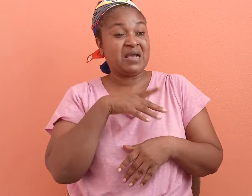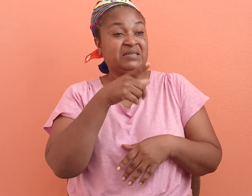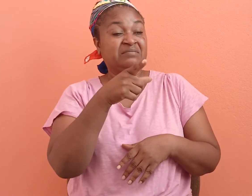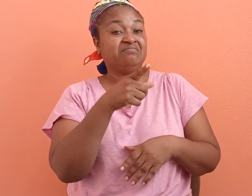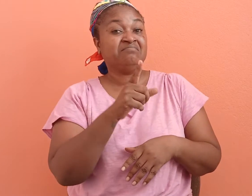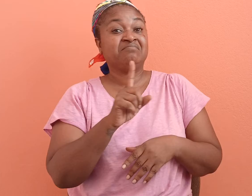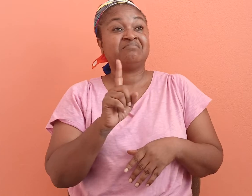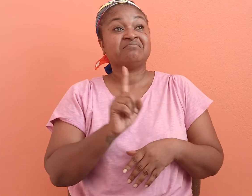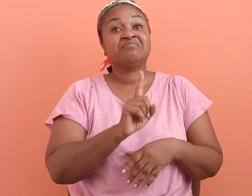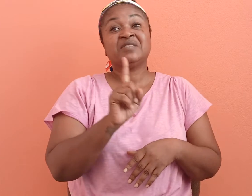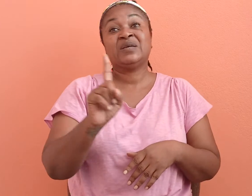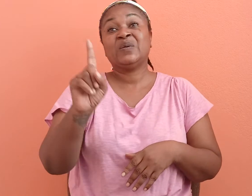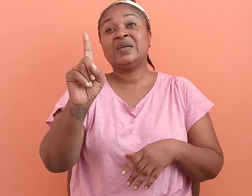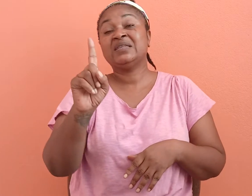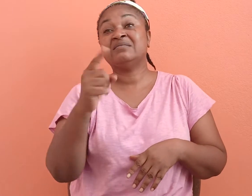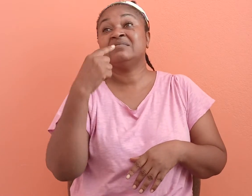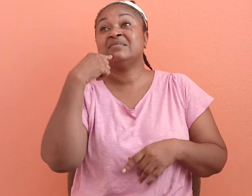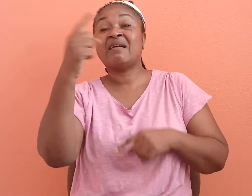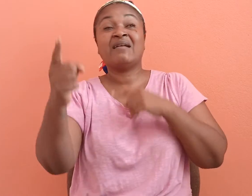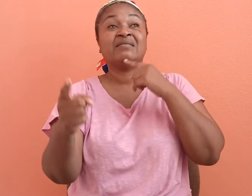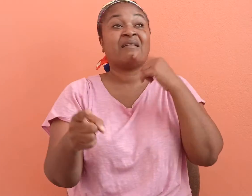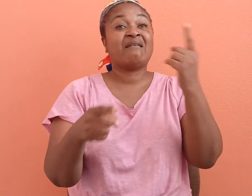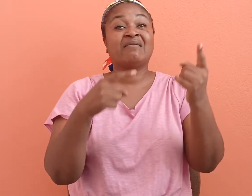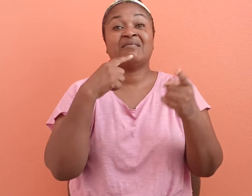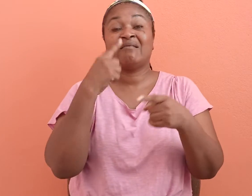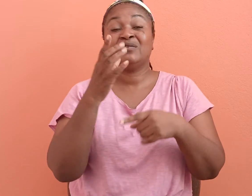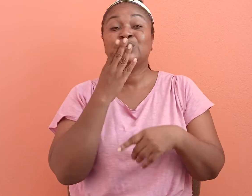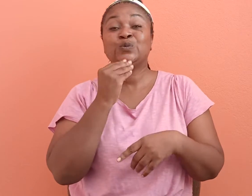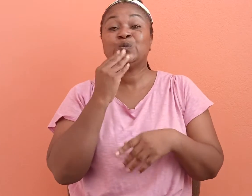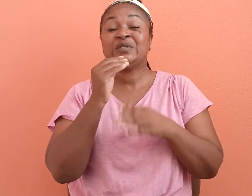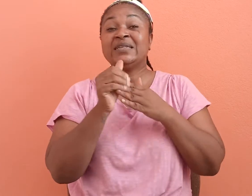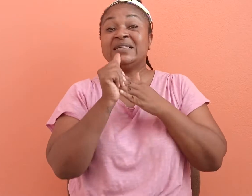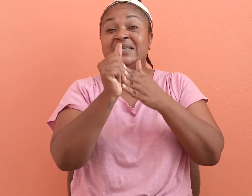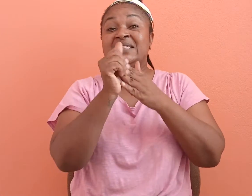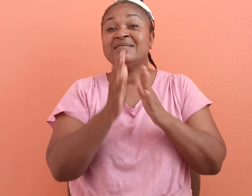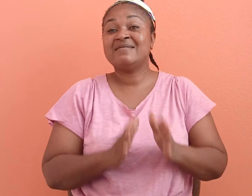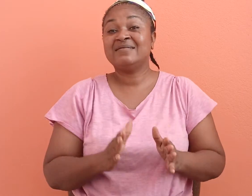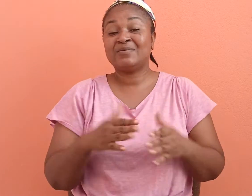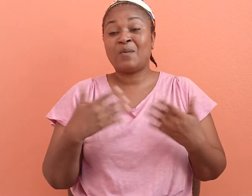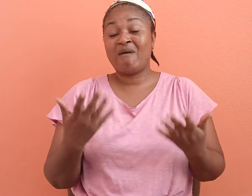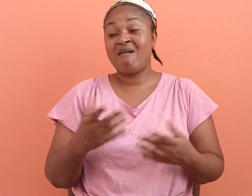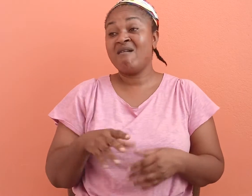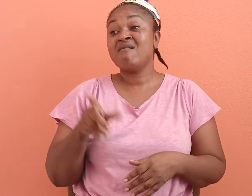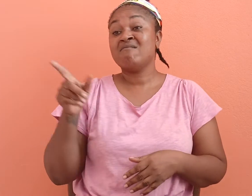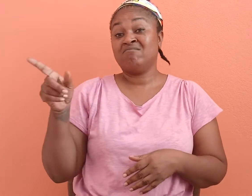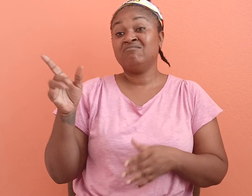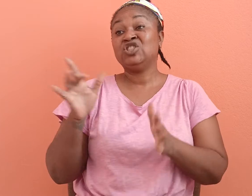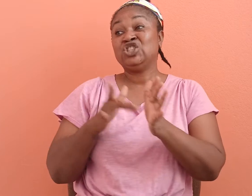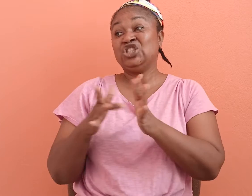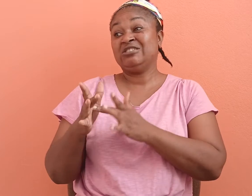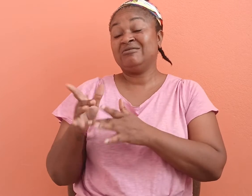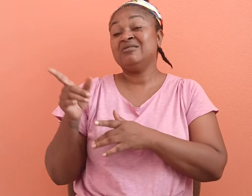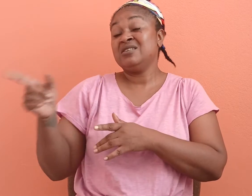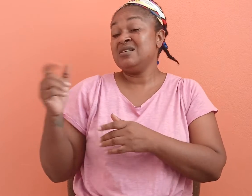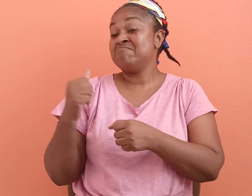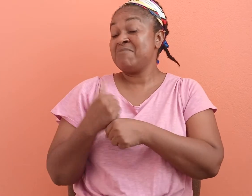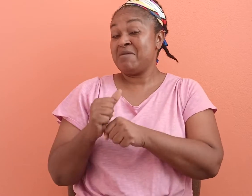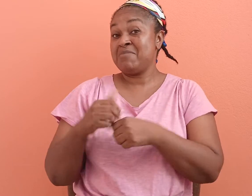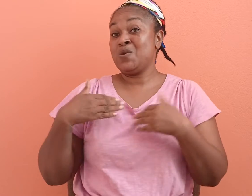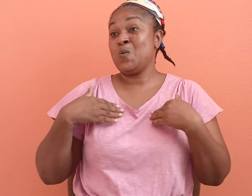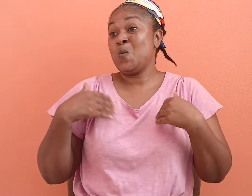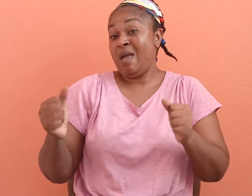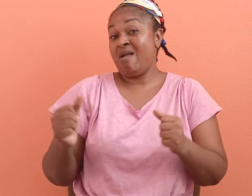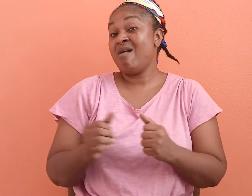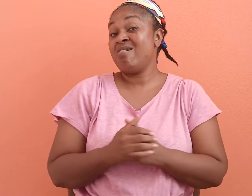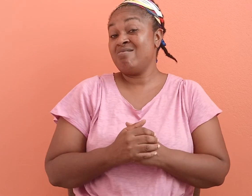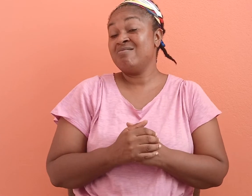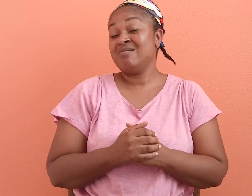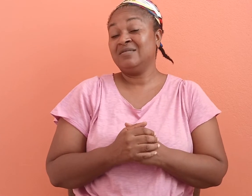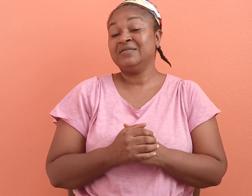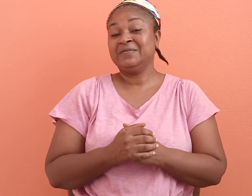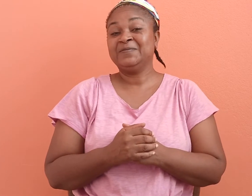and proclaimed to the Jewish leaders that Jesus was the man who had made him well.